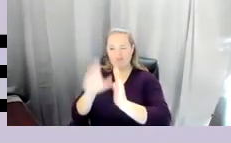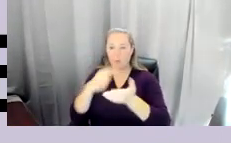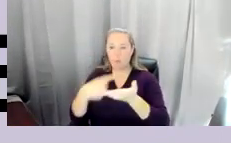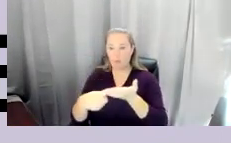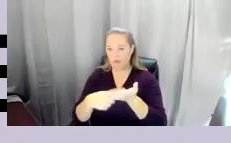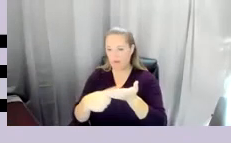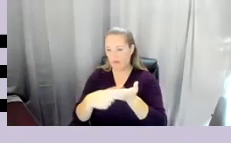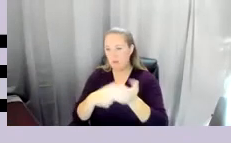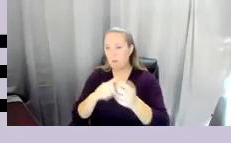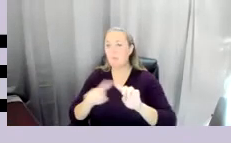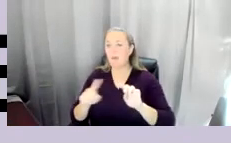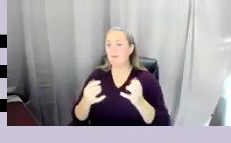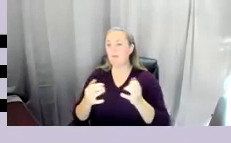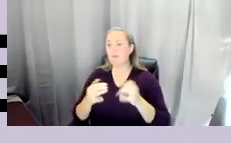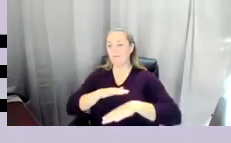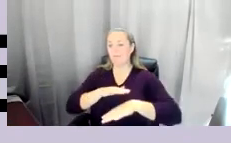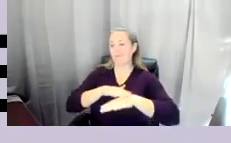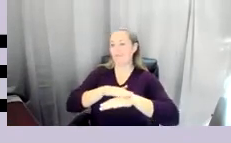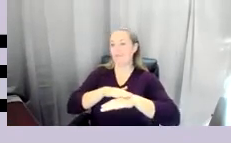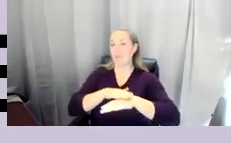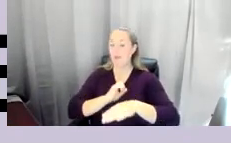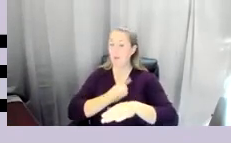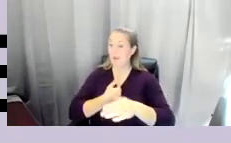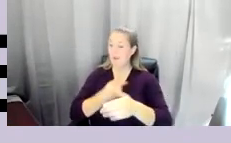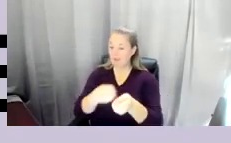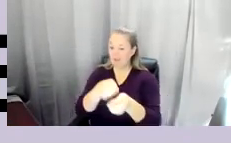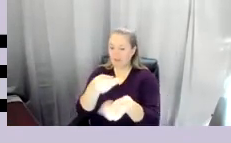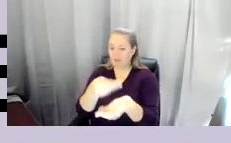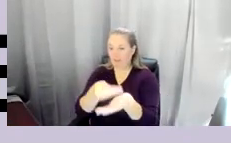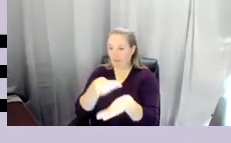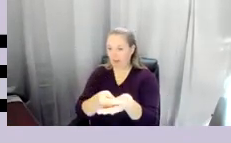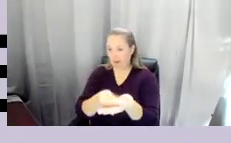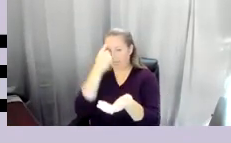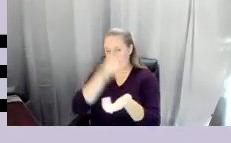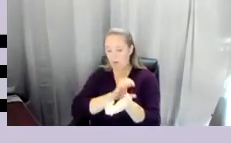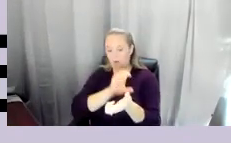FALLS UNDER THE SOCIAL ENGAGEMENT RESULTS AREA OF THE